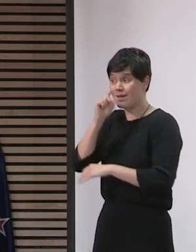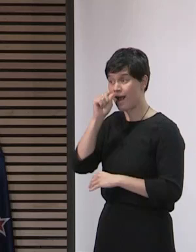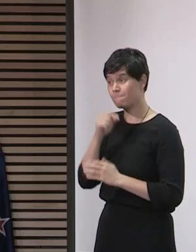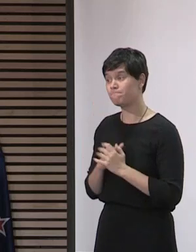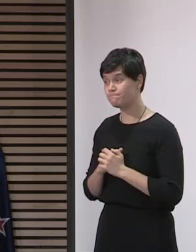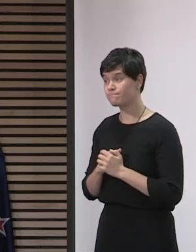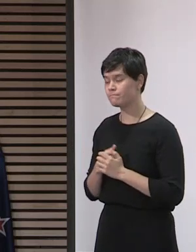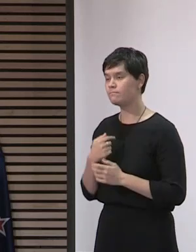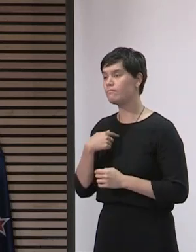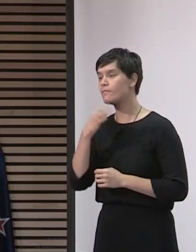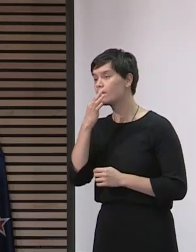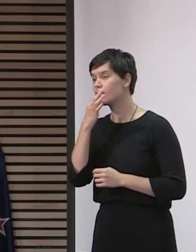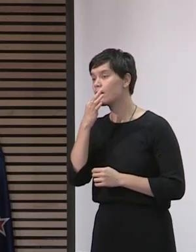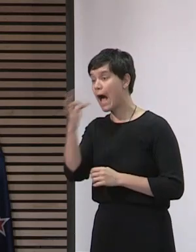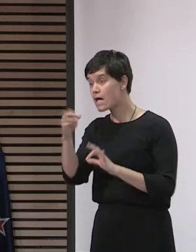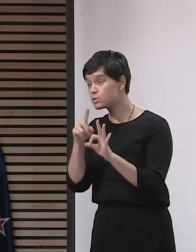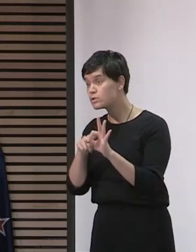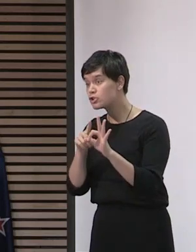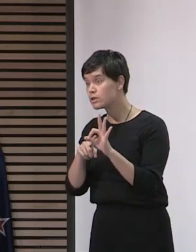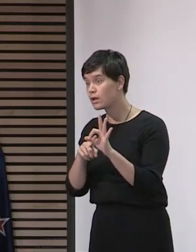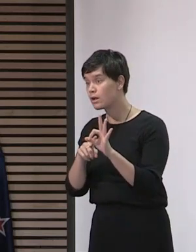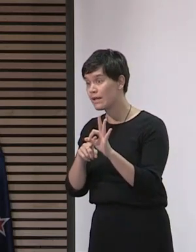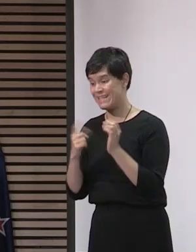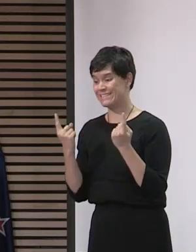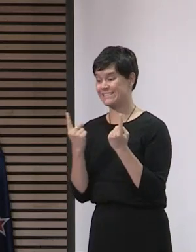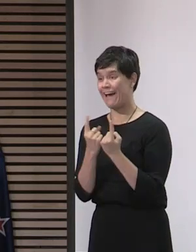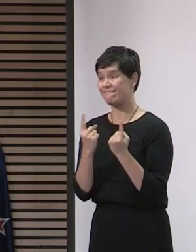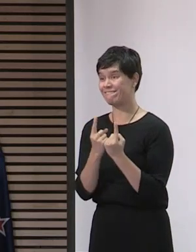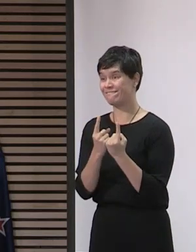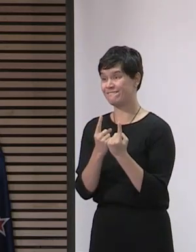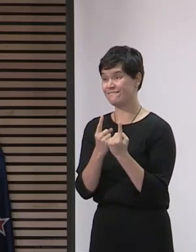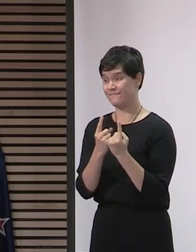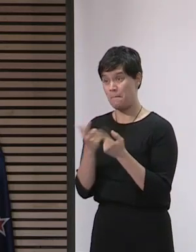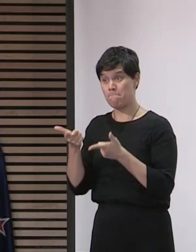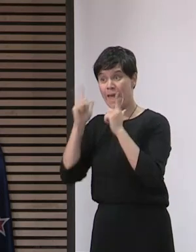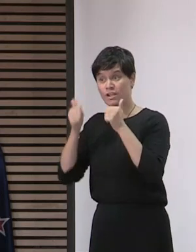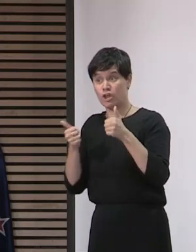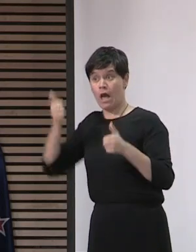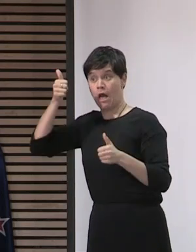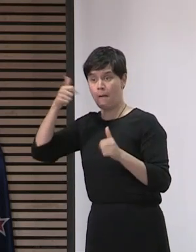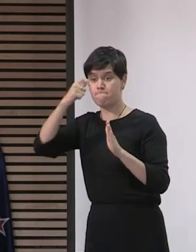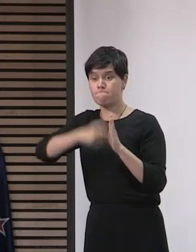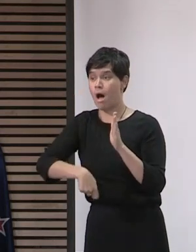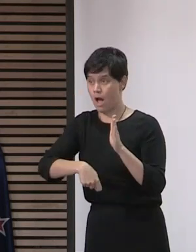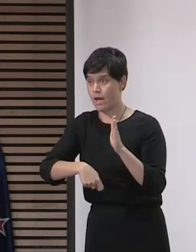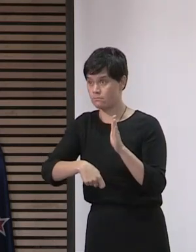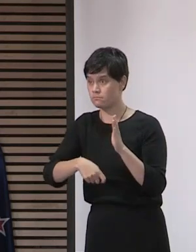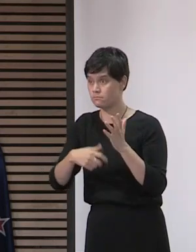quickly than we otherwise might be able to.